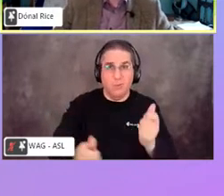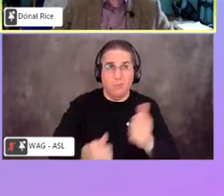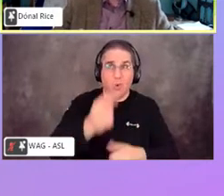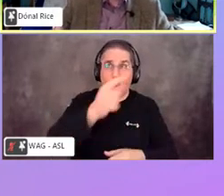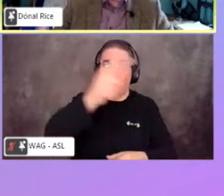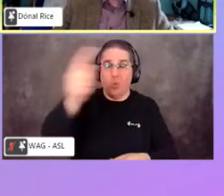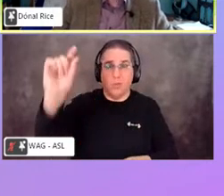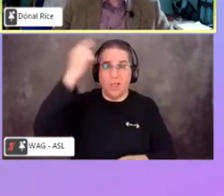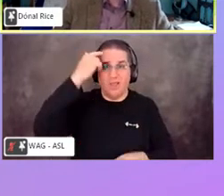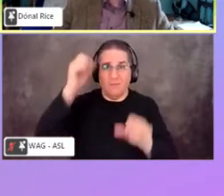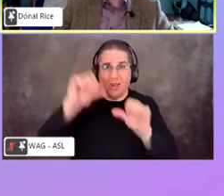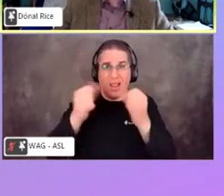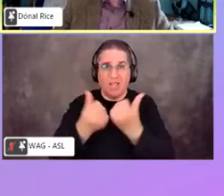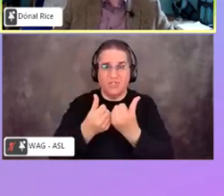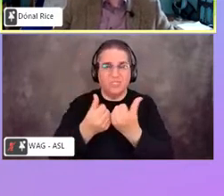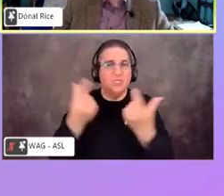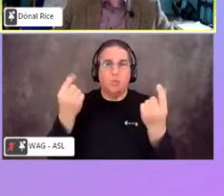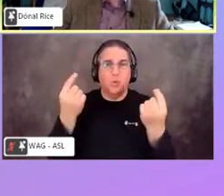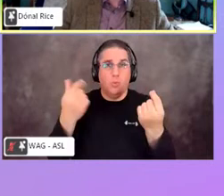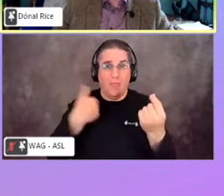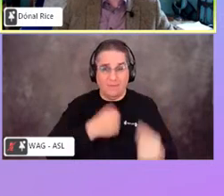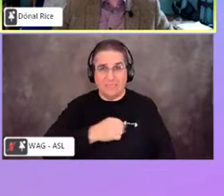that they still and you met people on staff that are quite